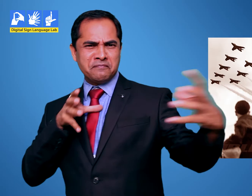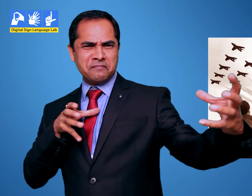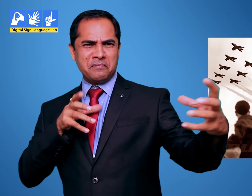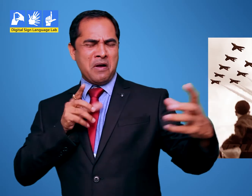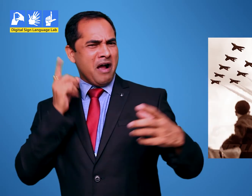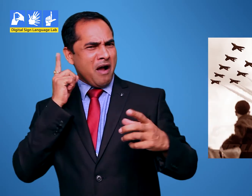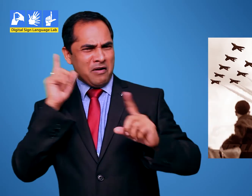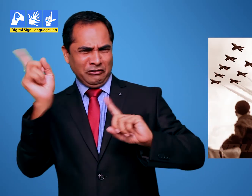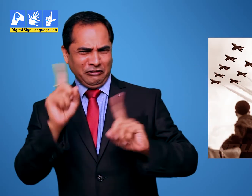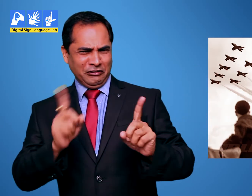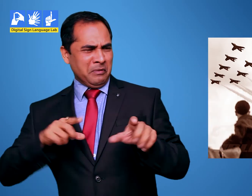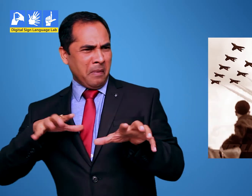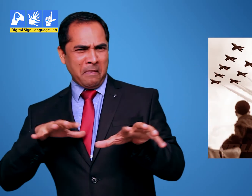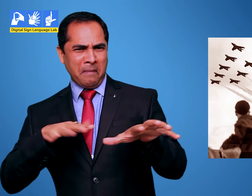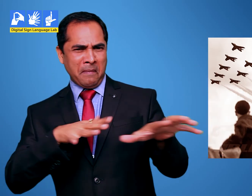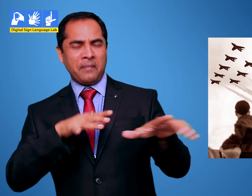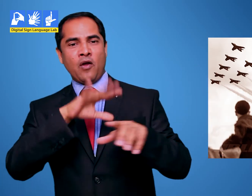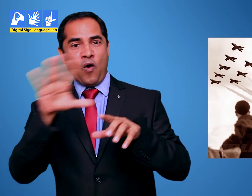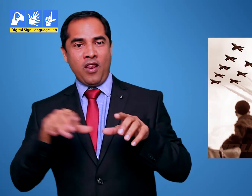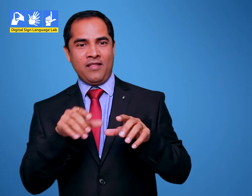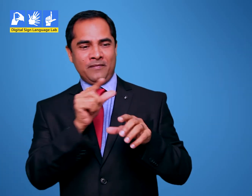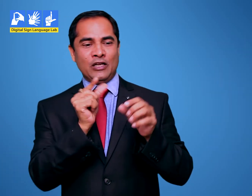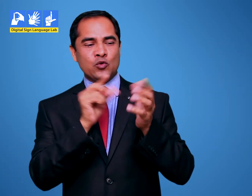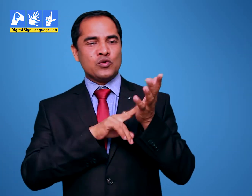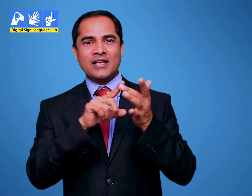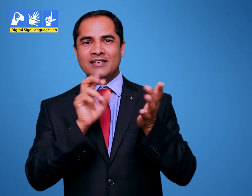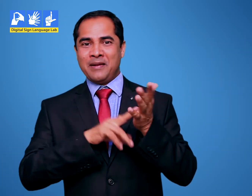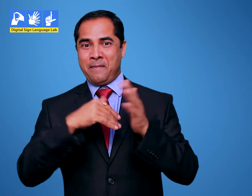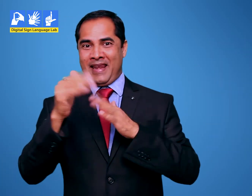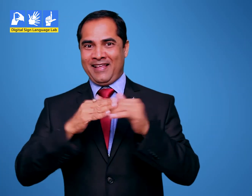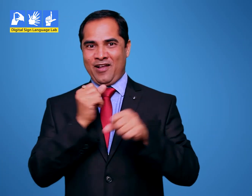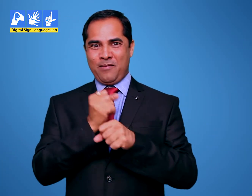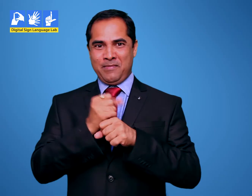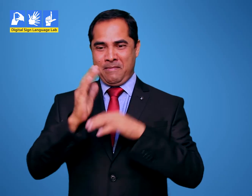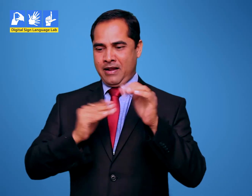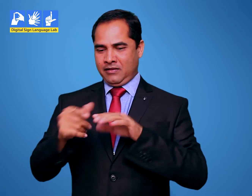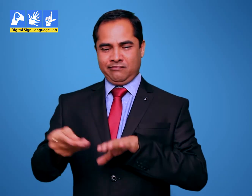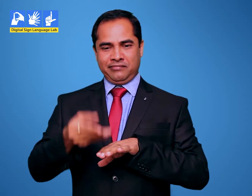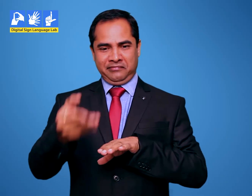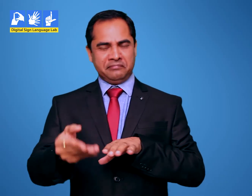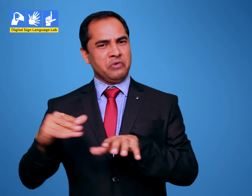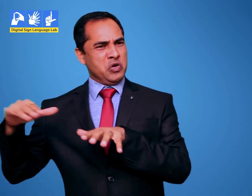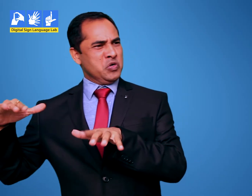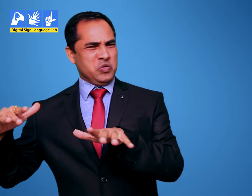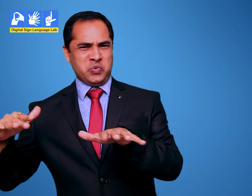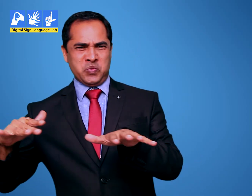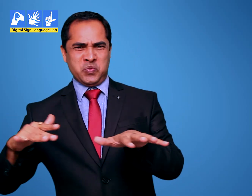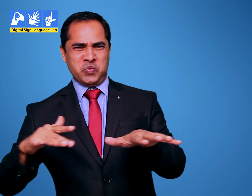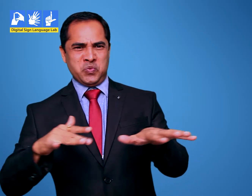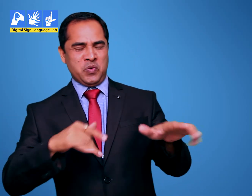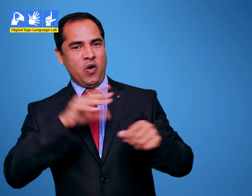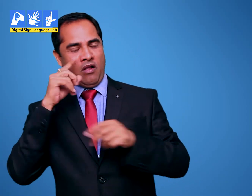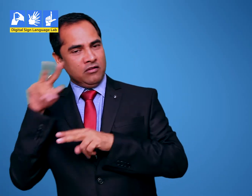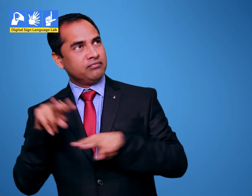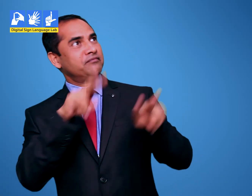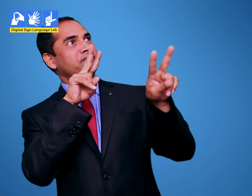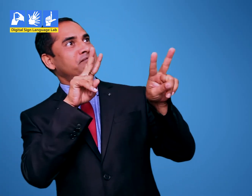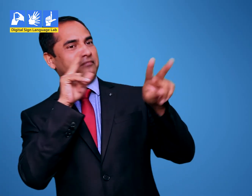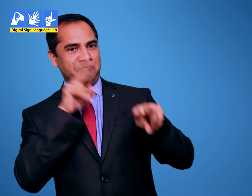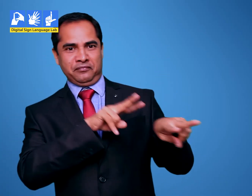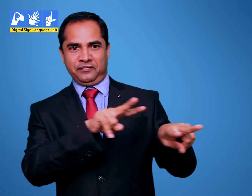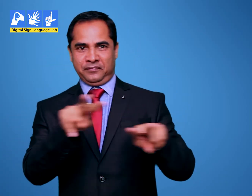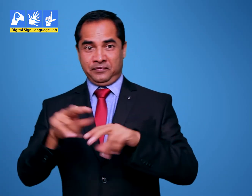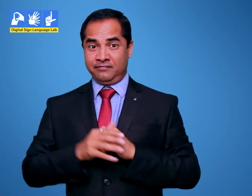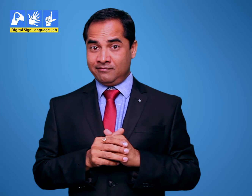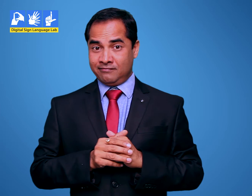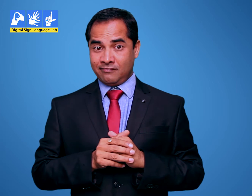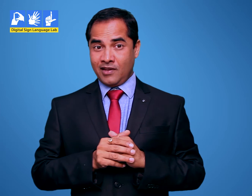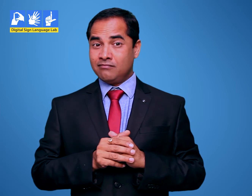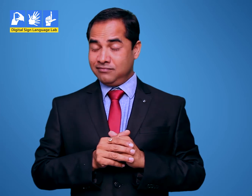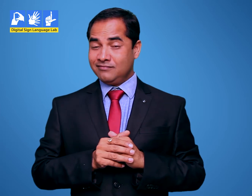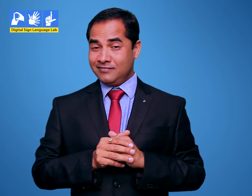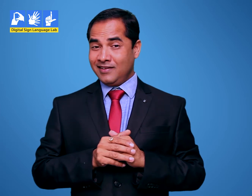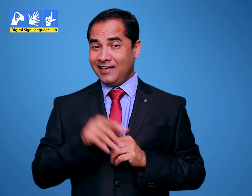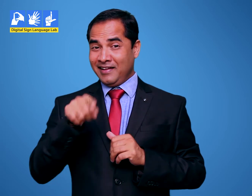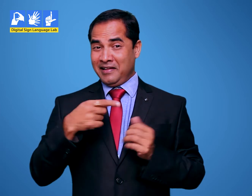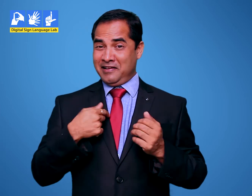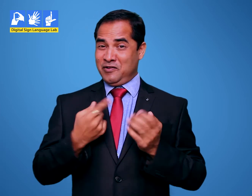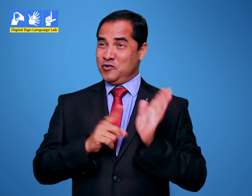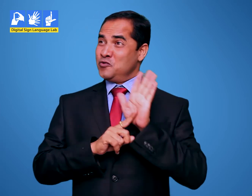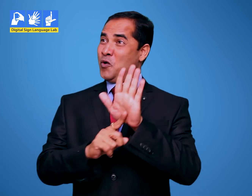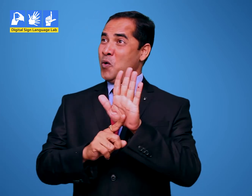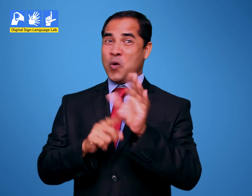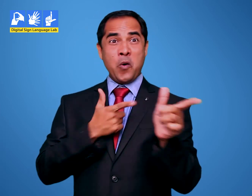all of them came in perfect formation over the Union Buildings. It was not only